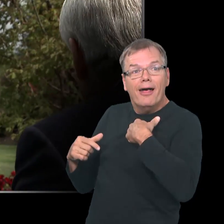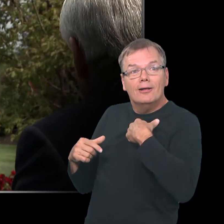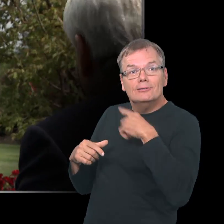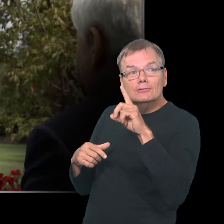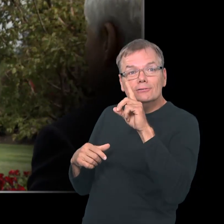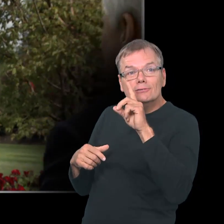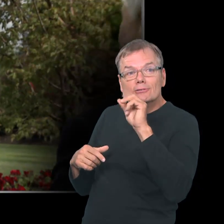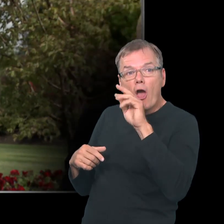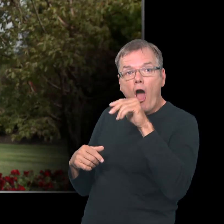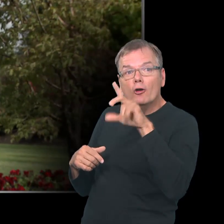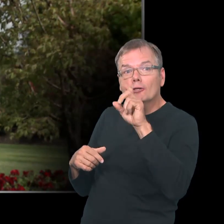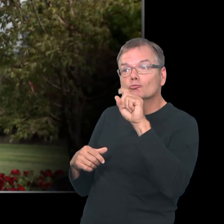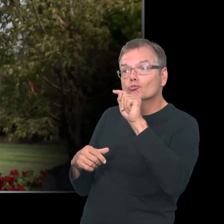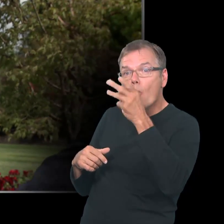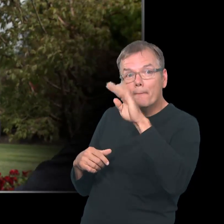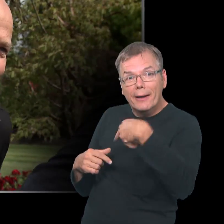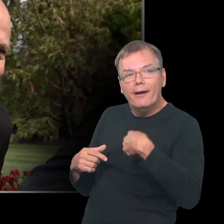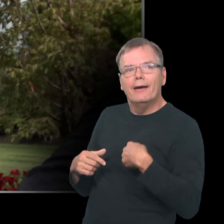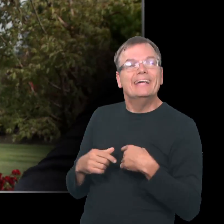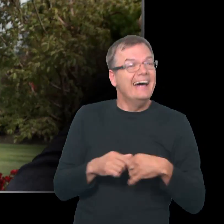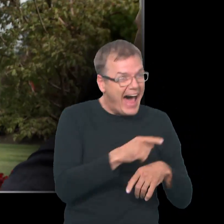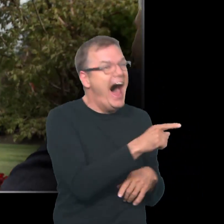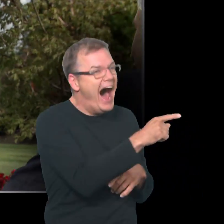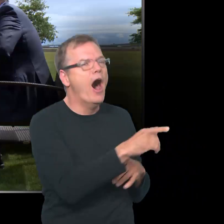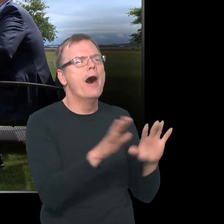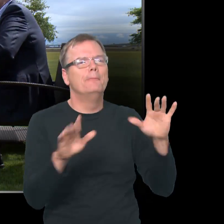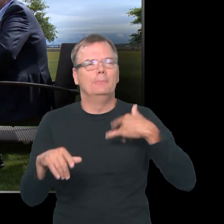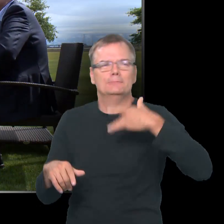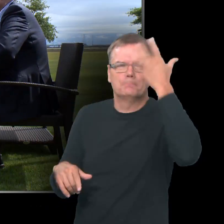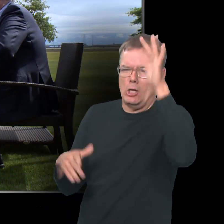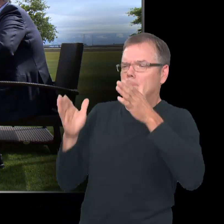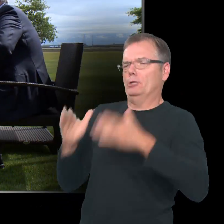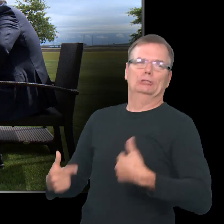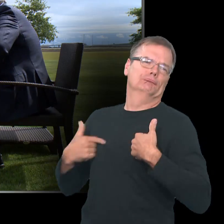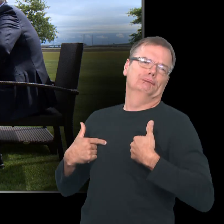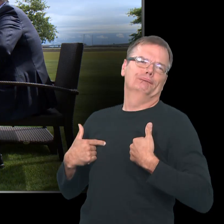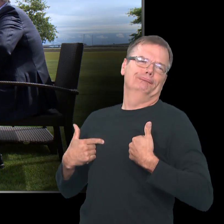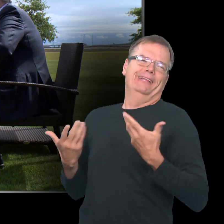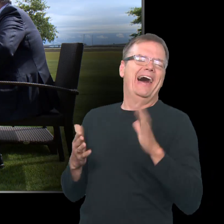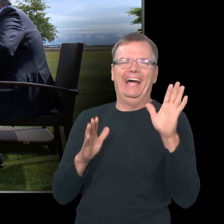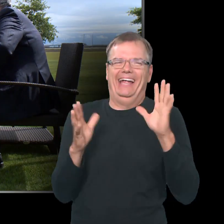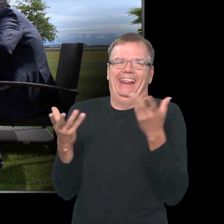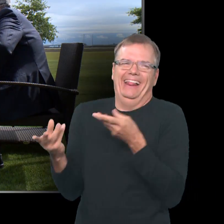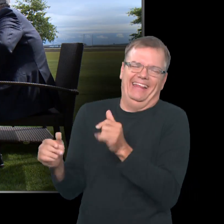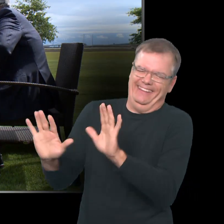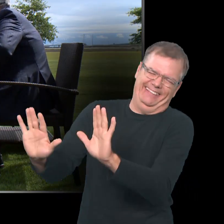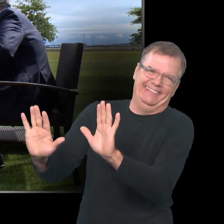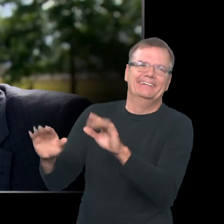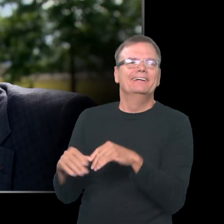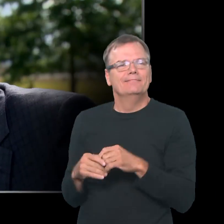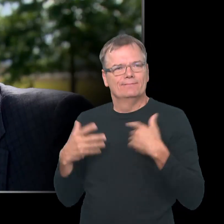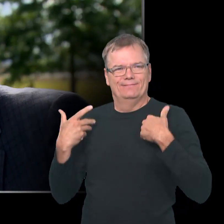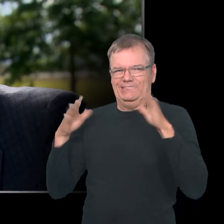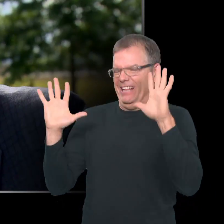You're now trying to put me in the Donald Trump position. Where I'm going to talk-- Well, if you want to give me a Donald Trump answer, I'm all ears. Where I'm going to talk about myself